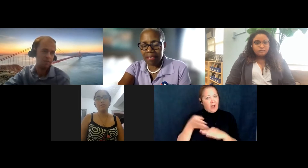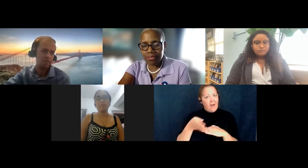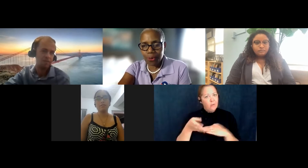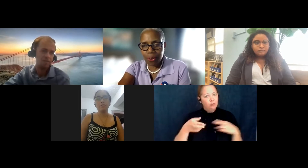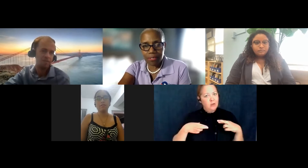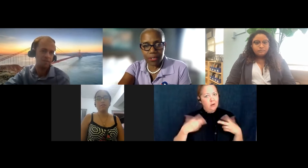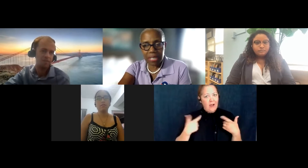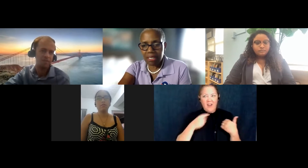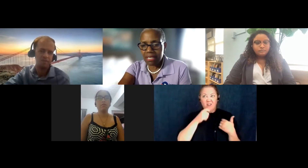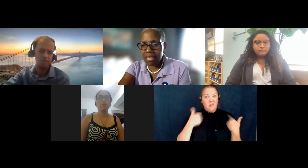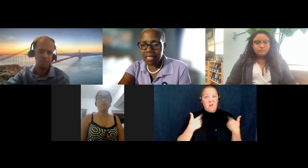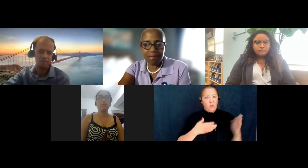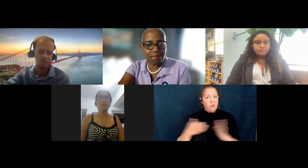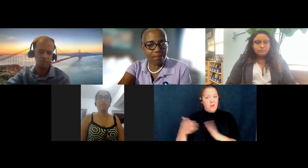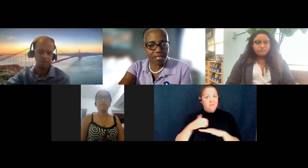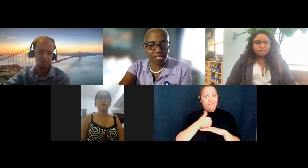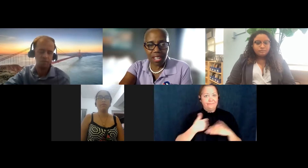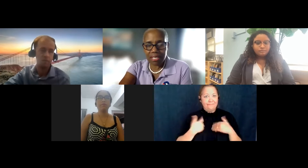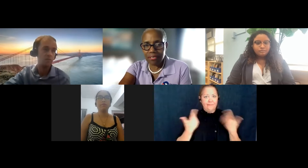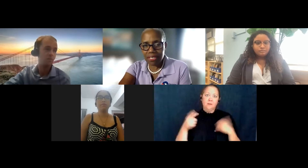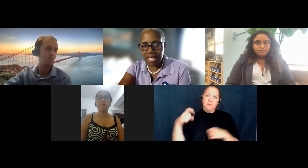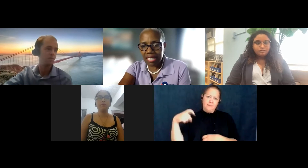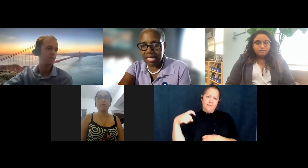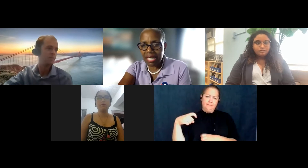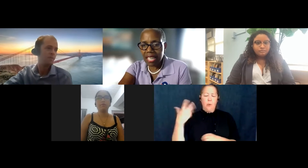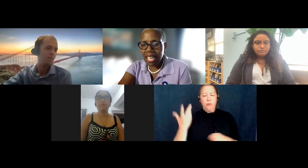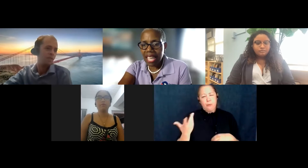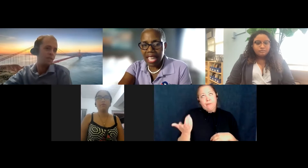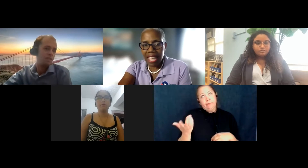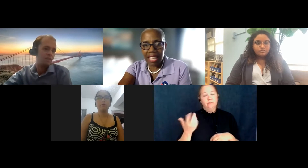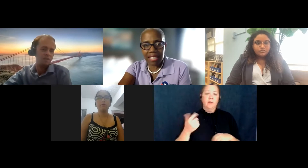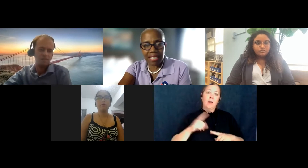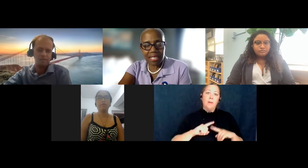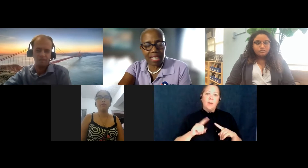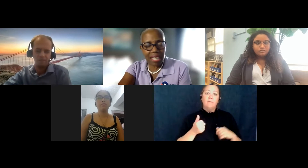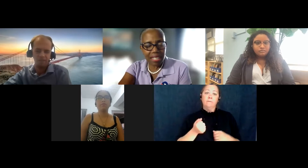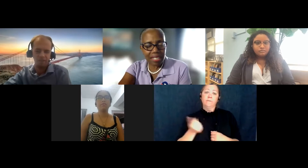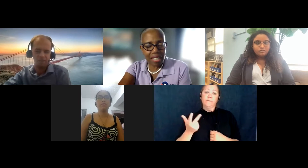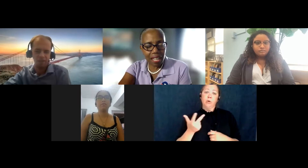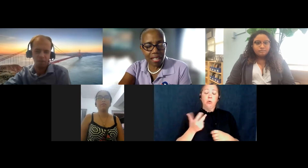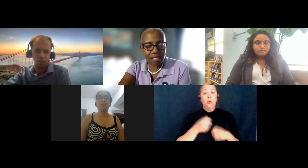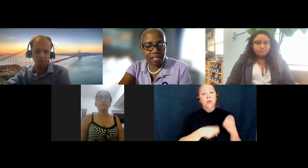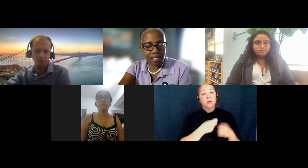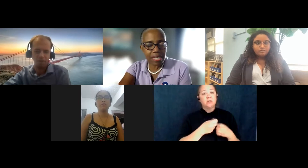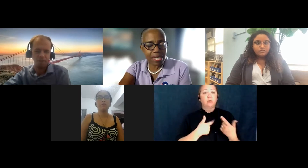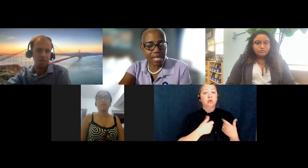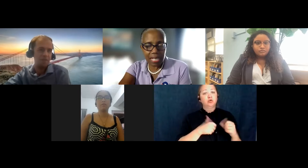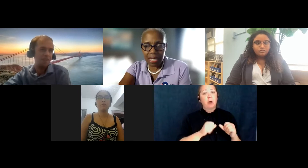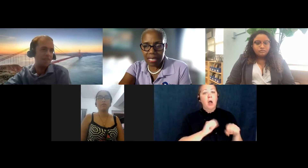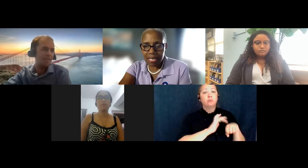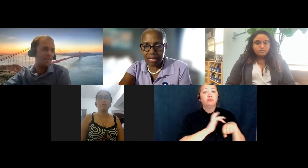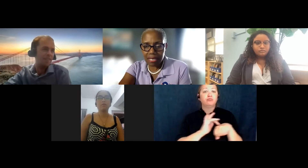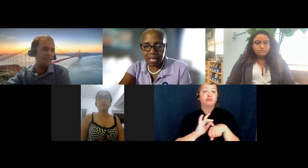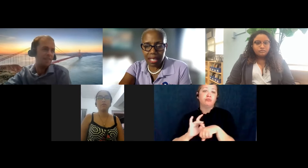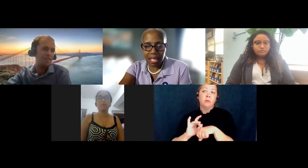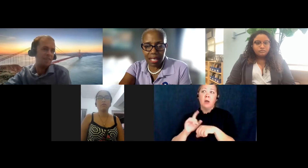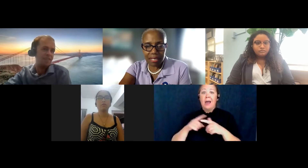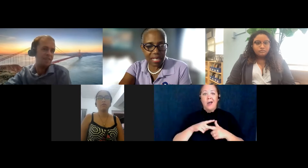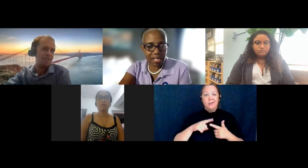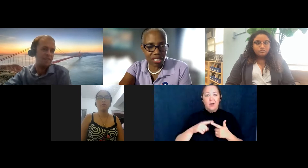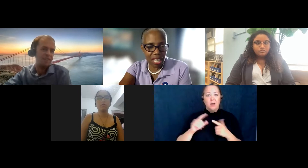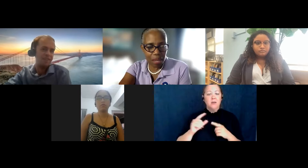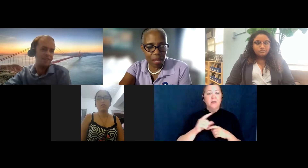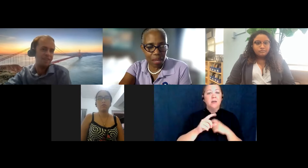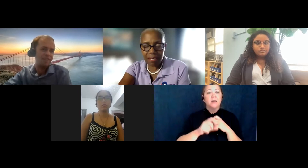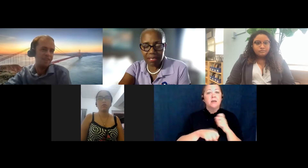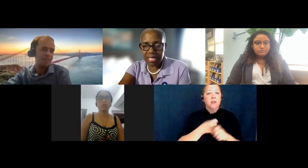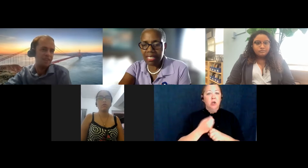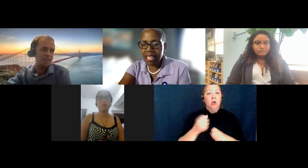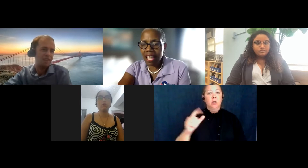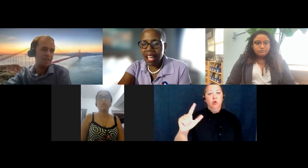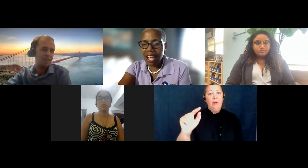For a few years, I was trying different things. The 2016 election came around and I